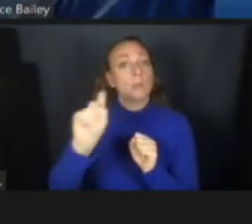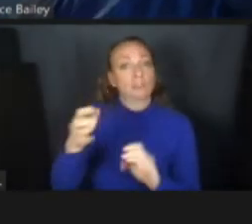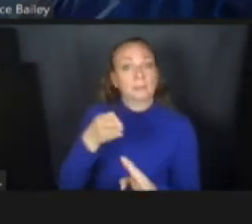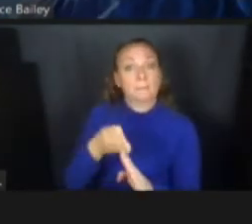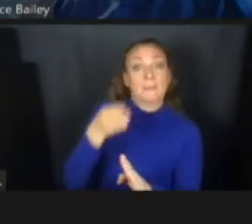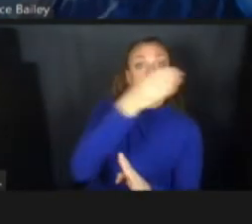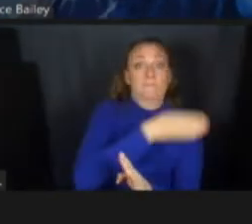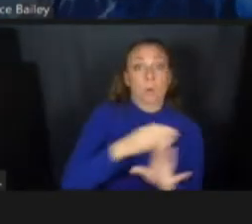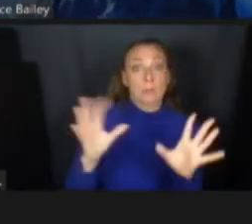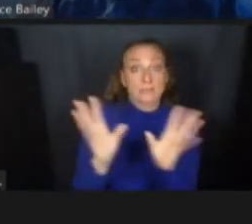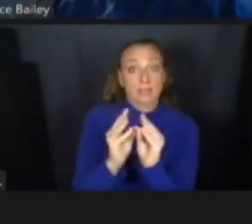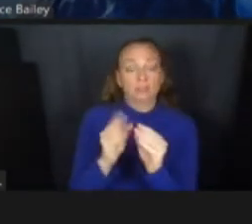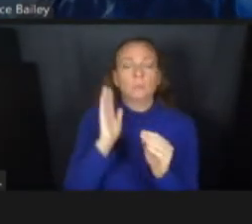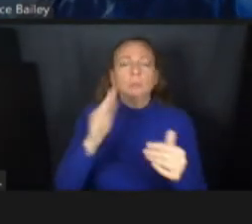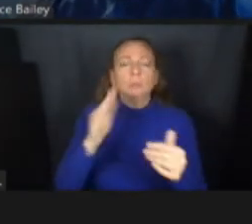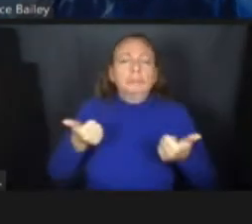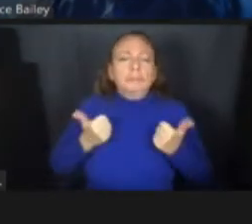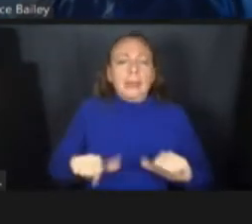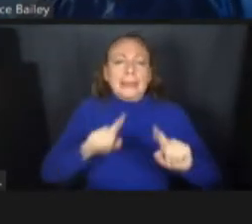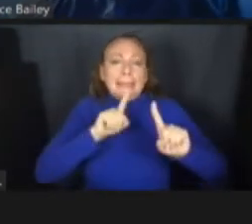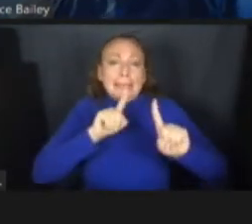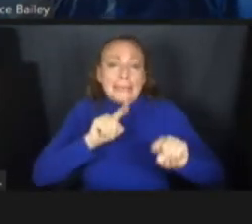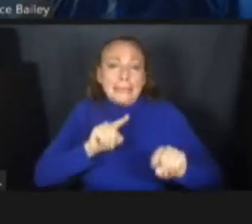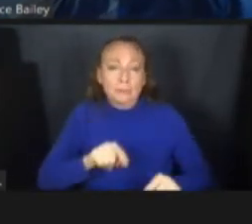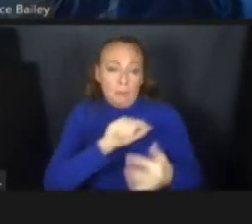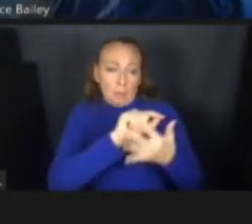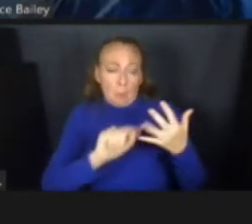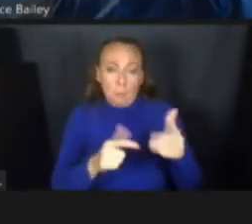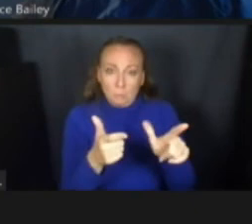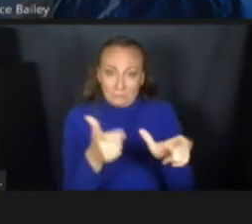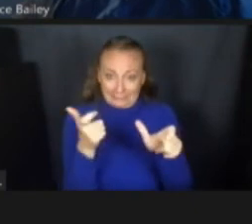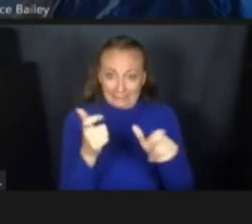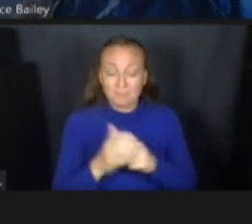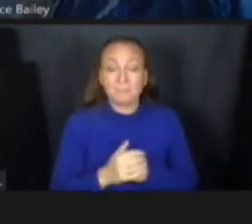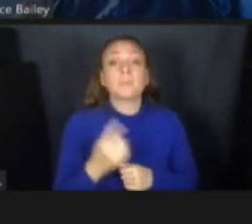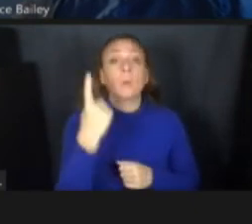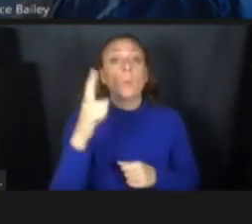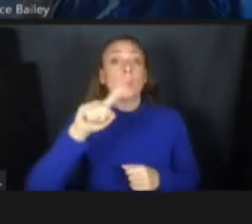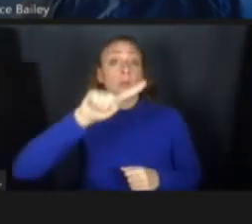We'll try to answer it very, very quickly. So one of the questions was,